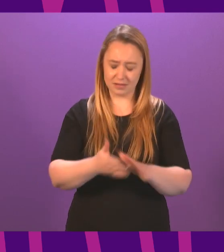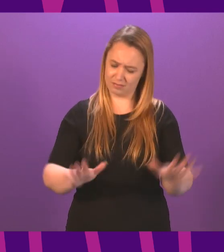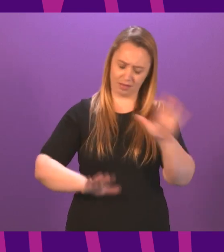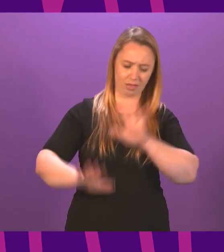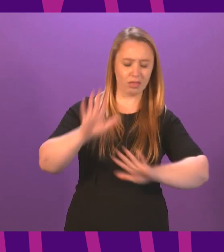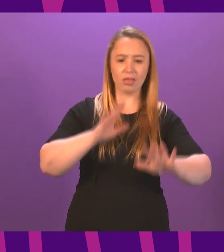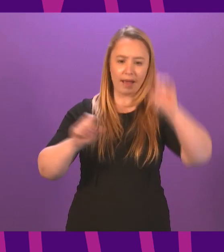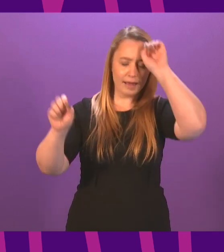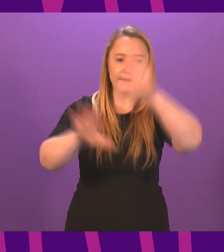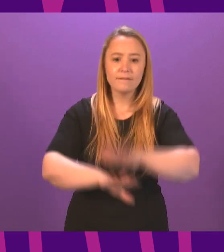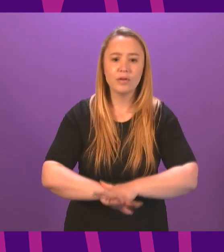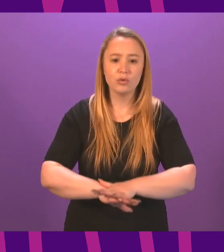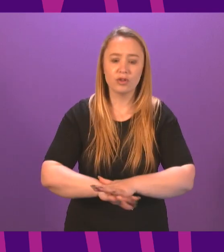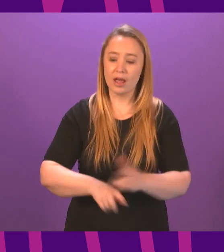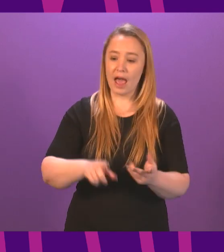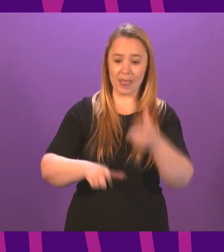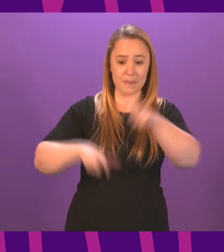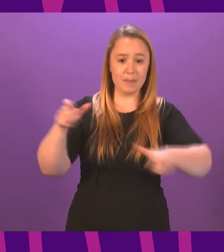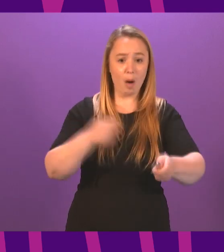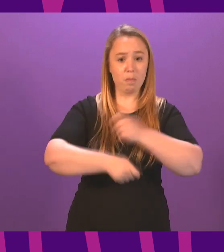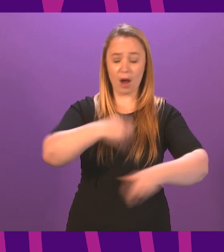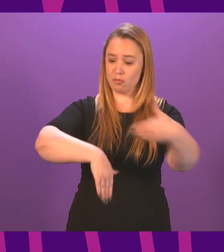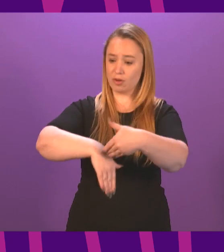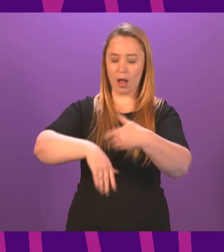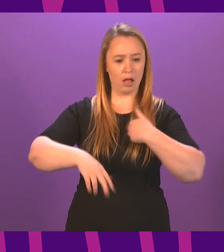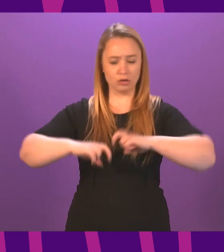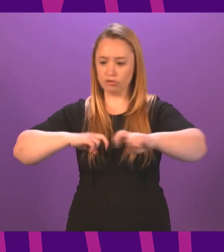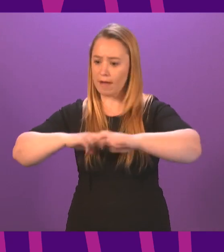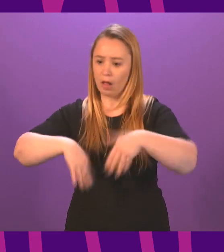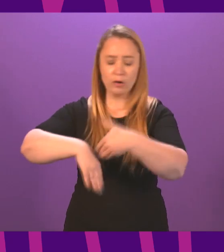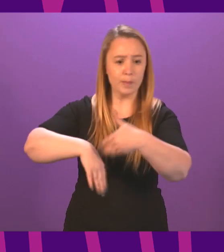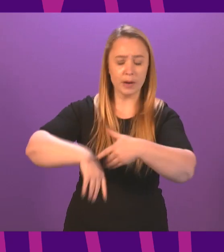criminalise them. The travel ban is a red herring. Instead, the First Minister must